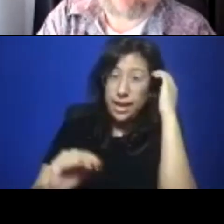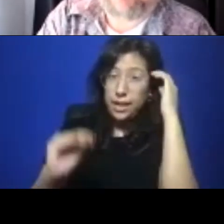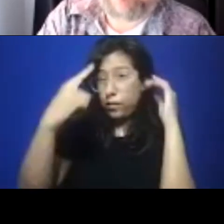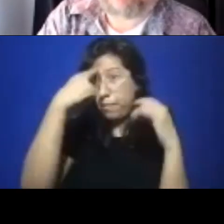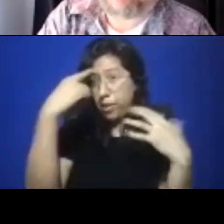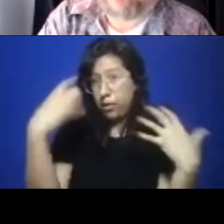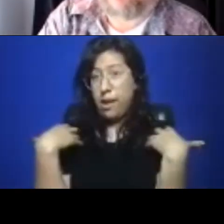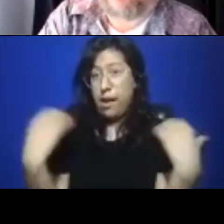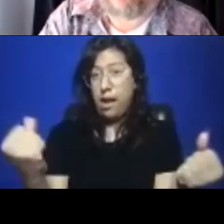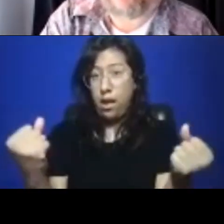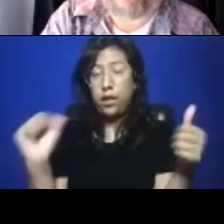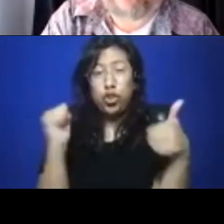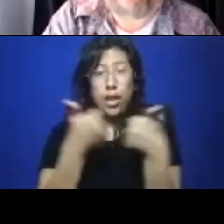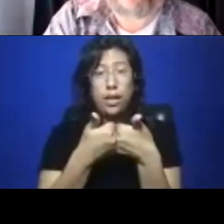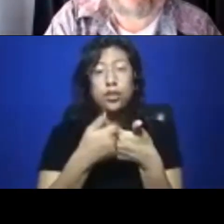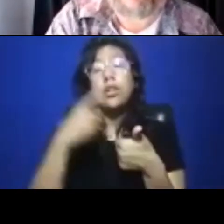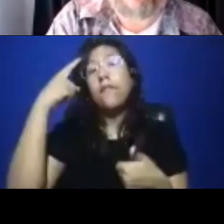for trans and nonbinary survivors?